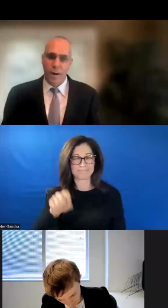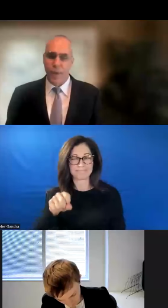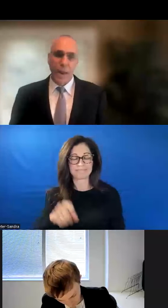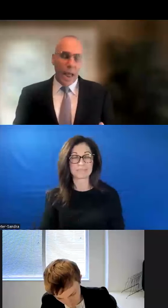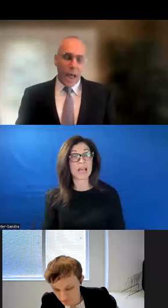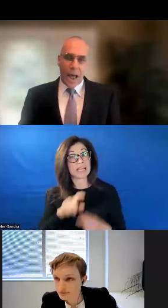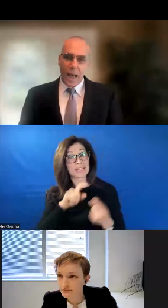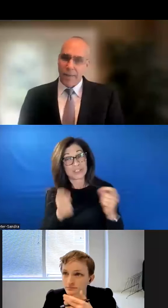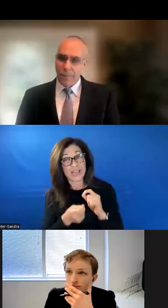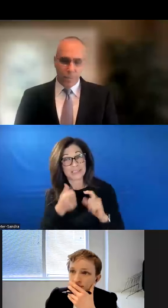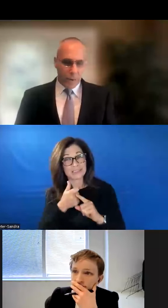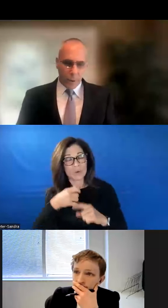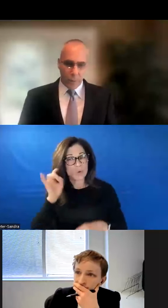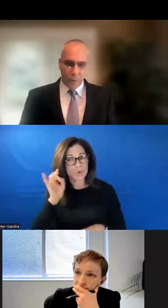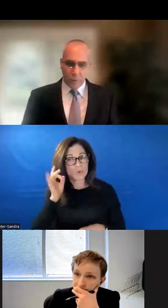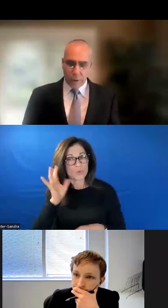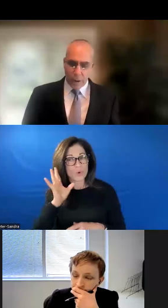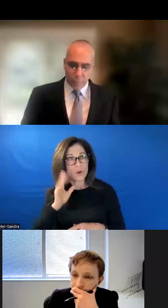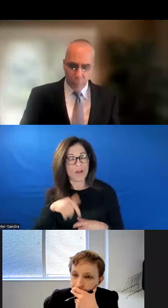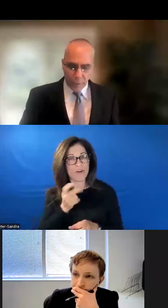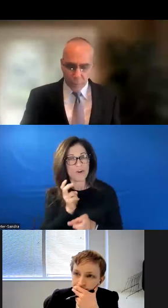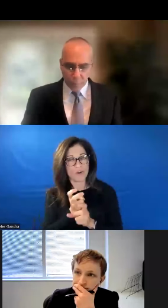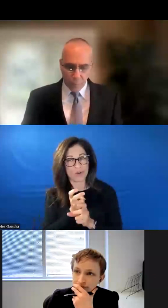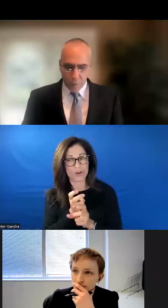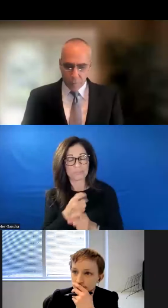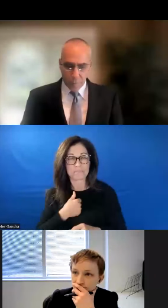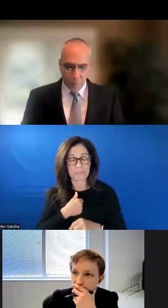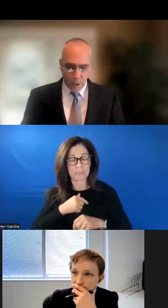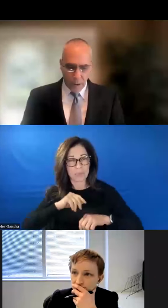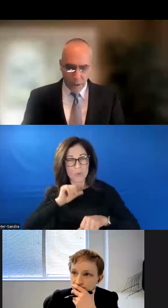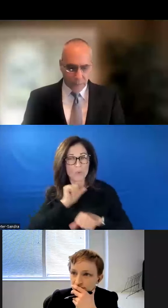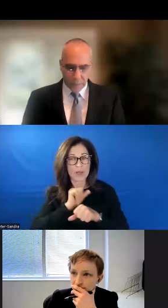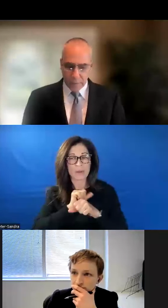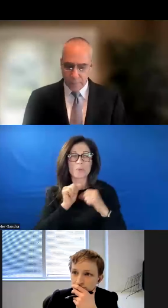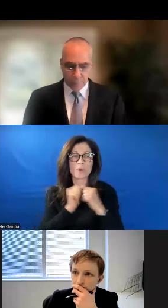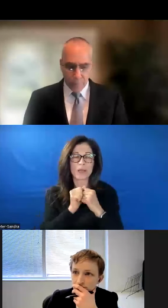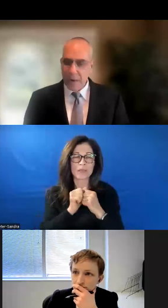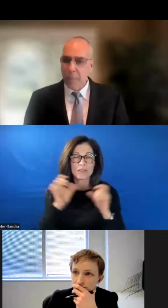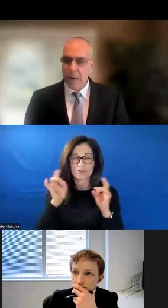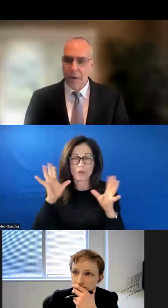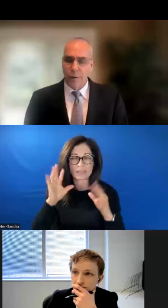I HAVE BEEN DOING CRISIS REFORM ASSISTANCE FOR MANY, MANY YEARS